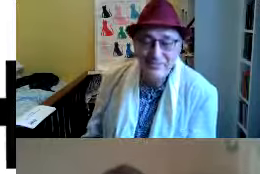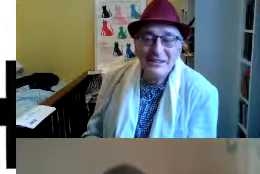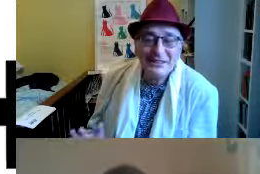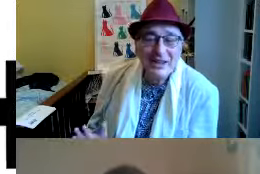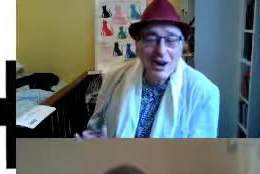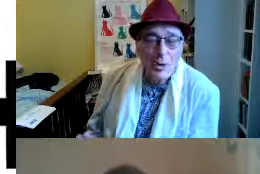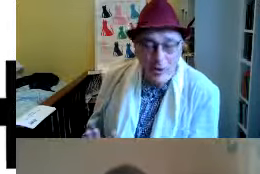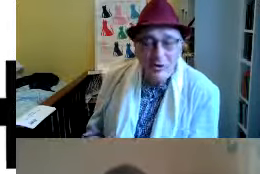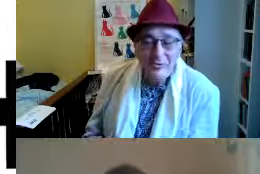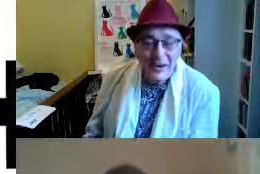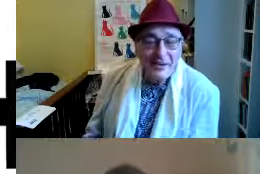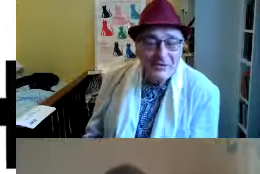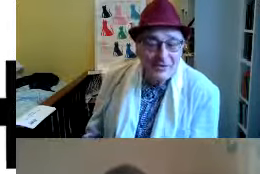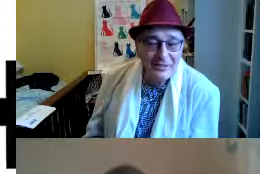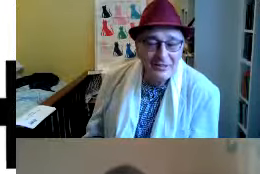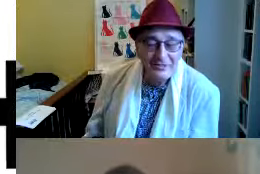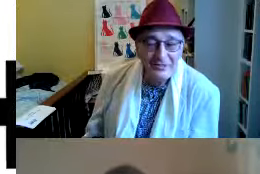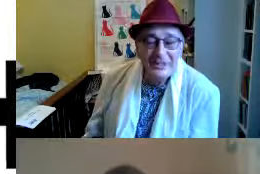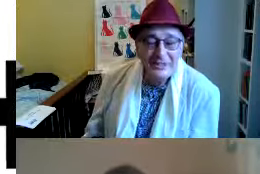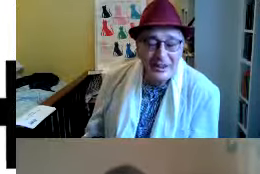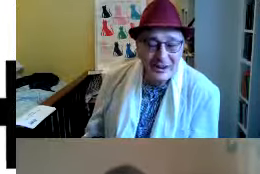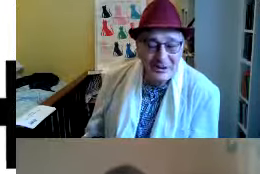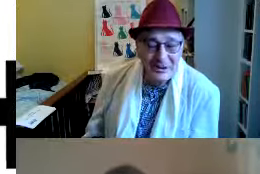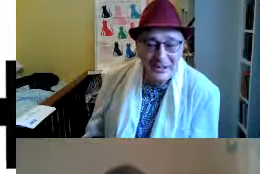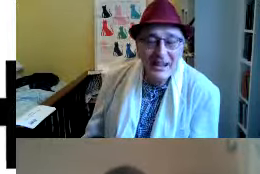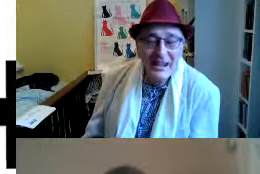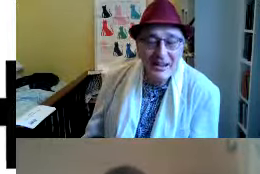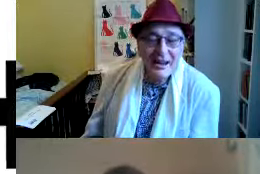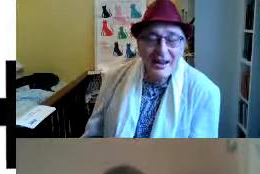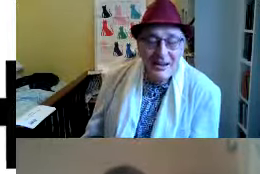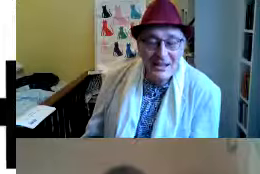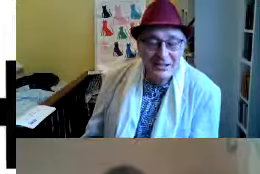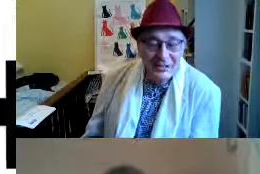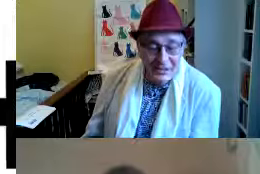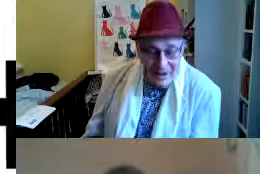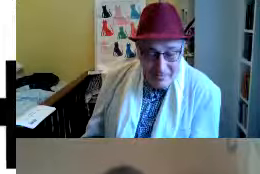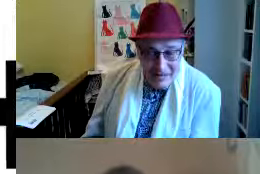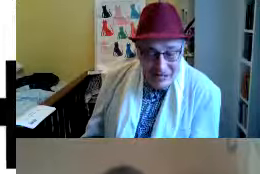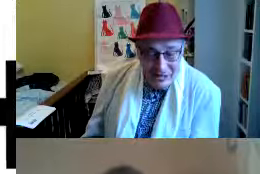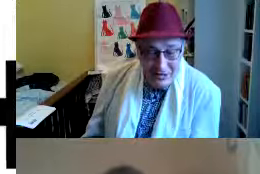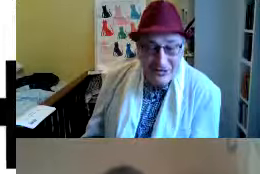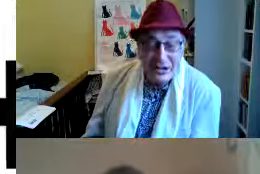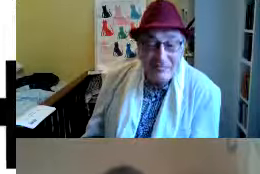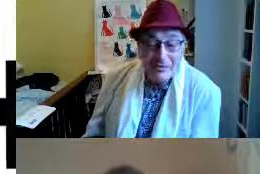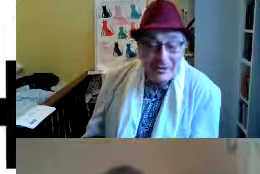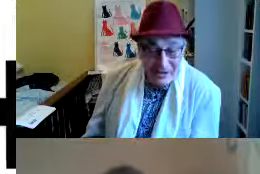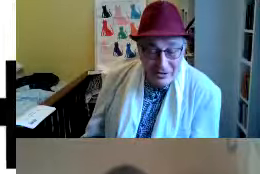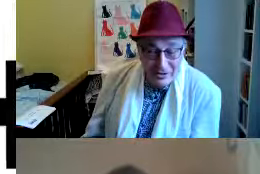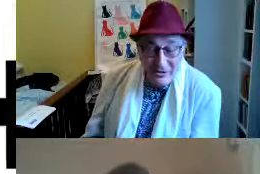we just we would have failed if disability art couldn't get at least a mention on some point on